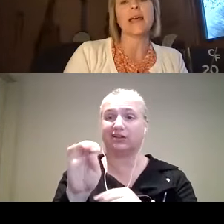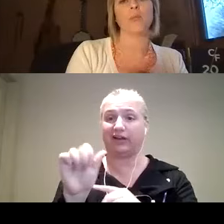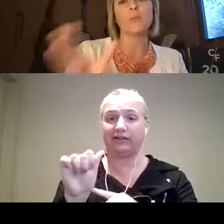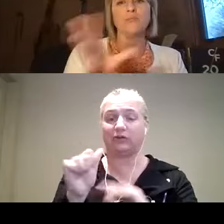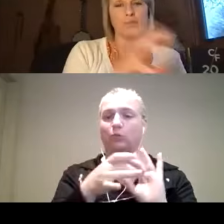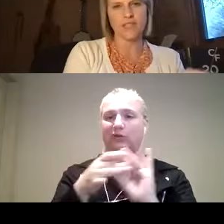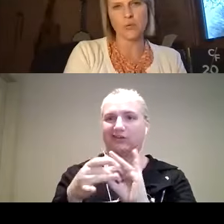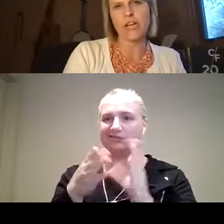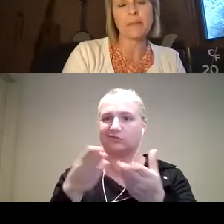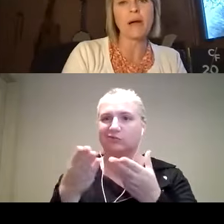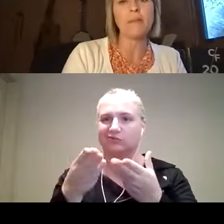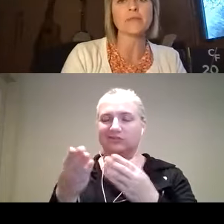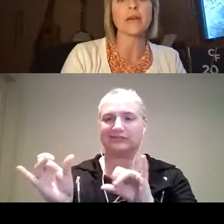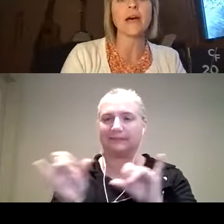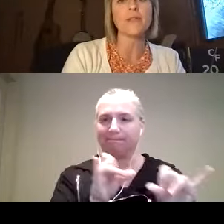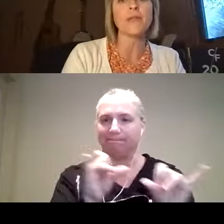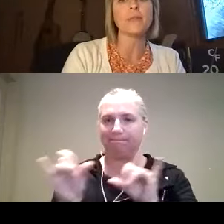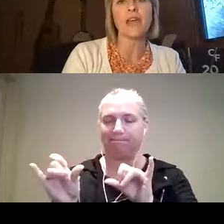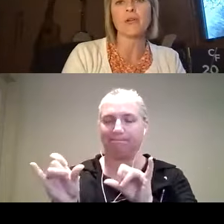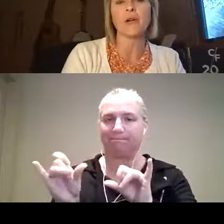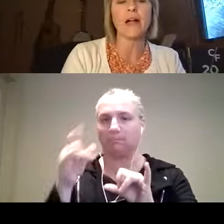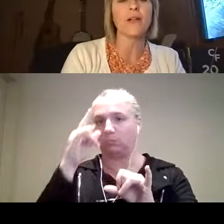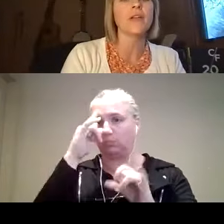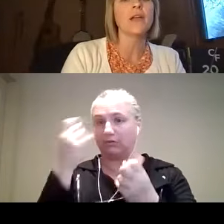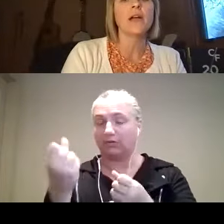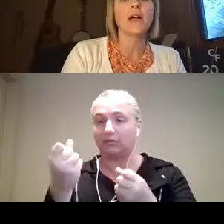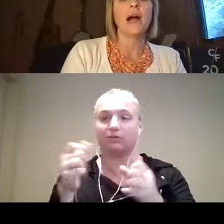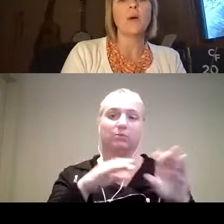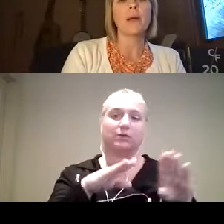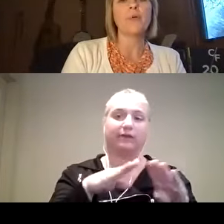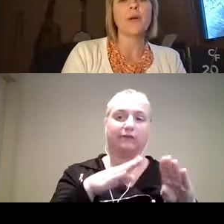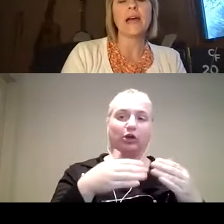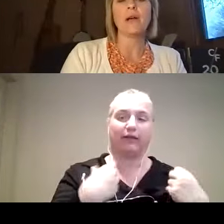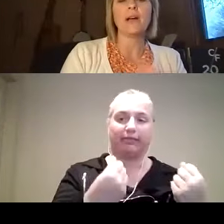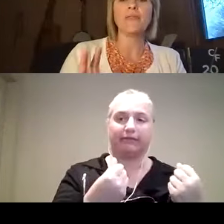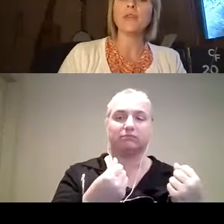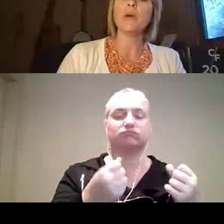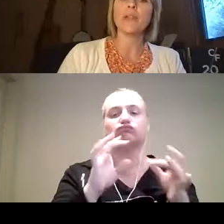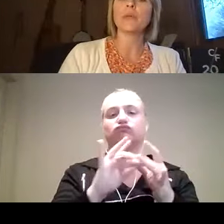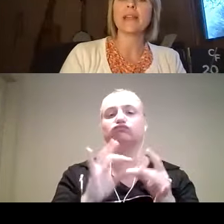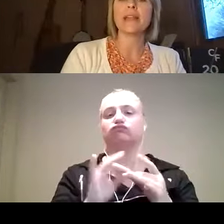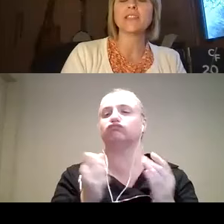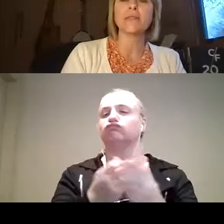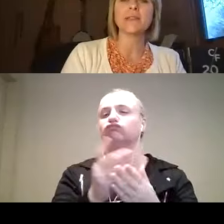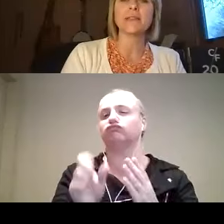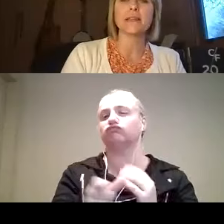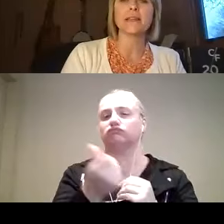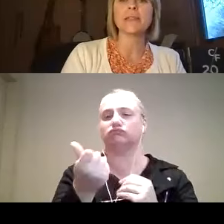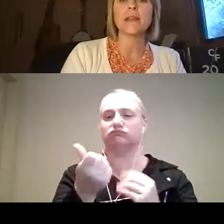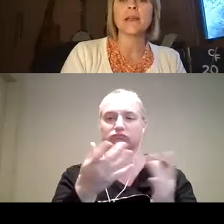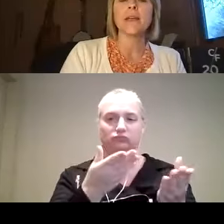And since we're talking about mental health and behavioral health, I wanna point out a few other related services